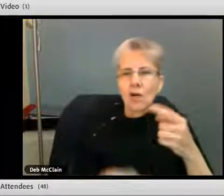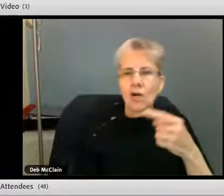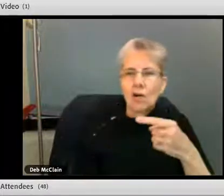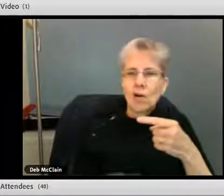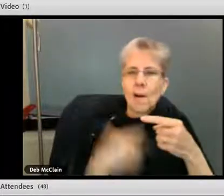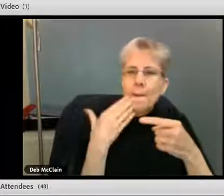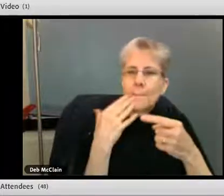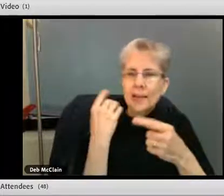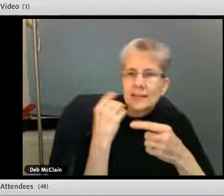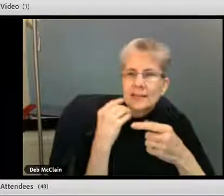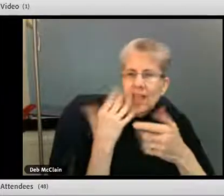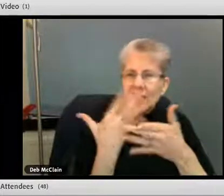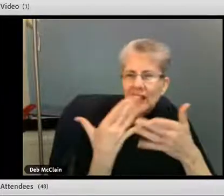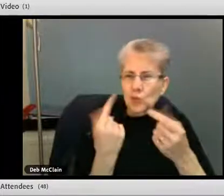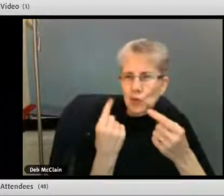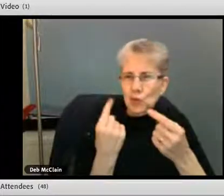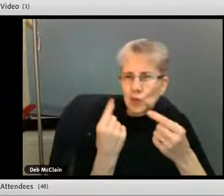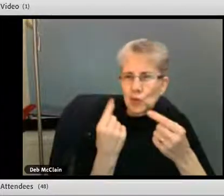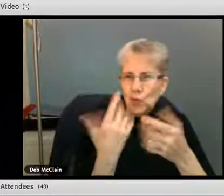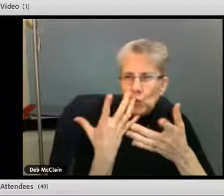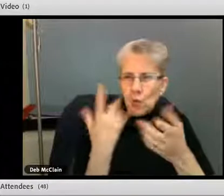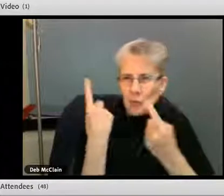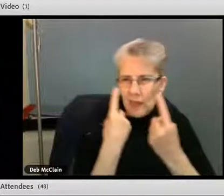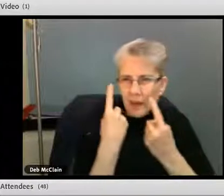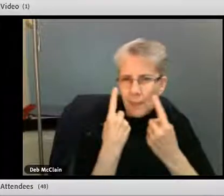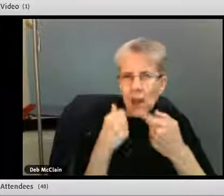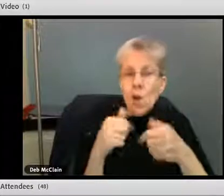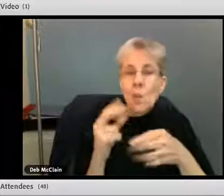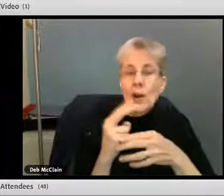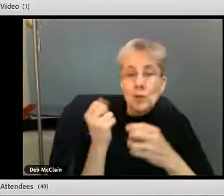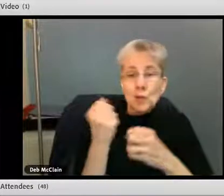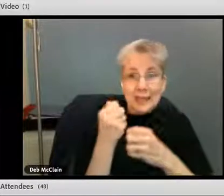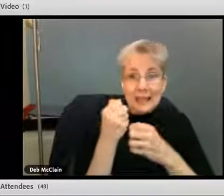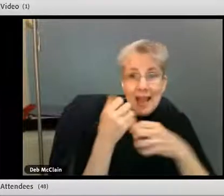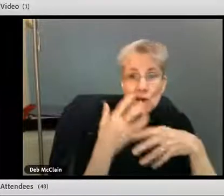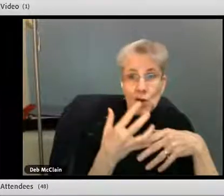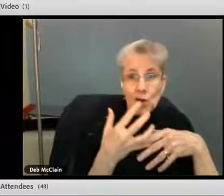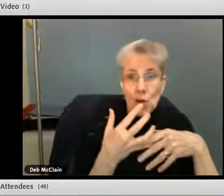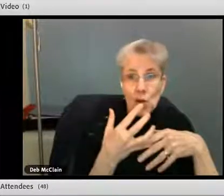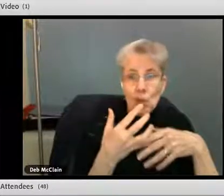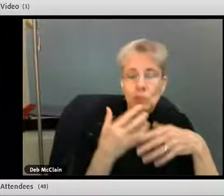When you're offered a download, go ahead and download the largest file size you can.